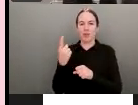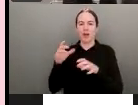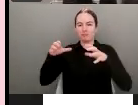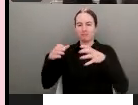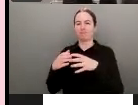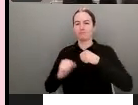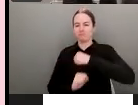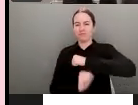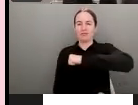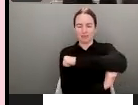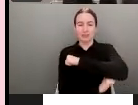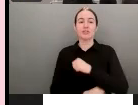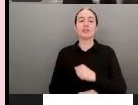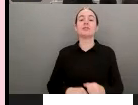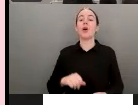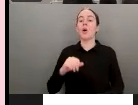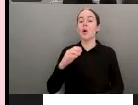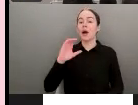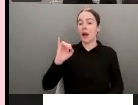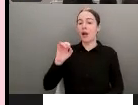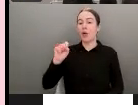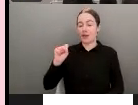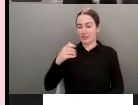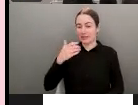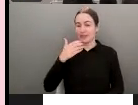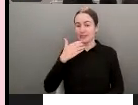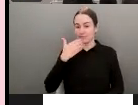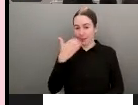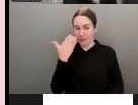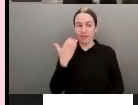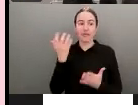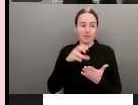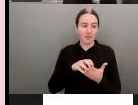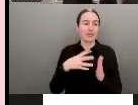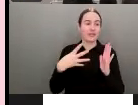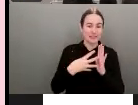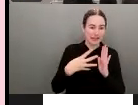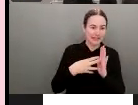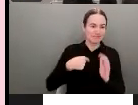You can use an iOS source app online,